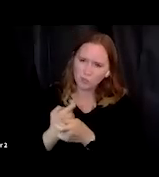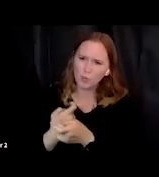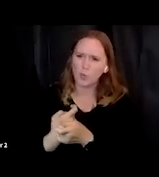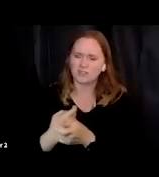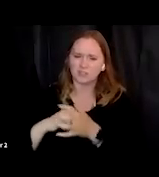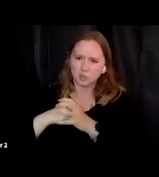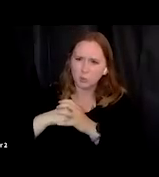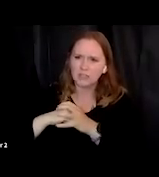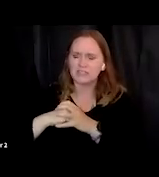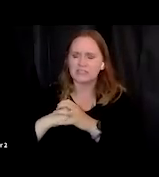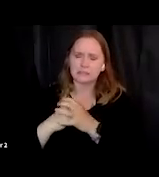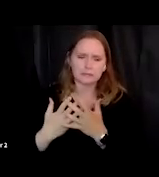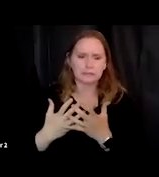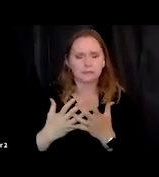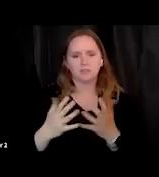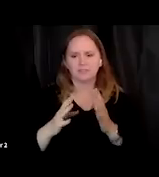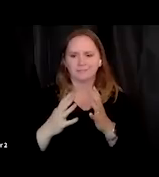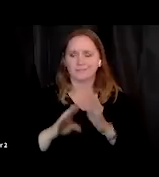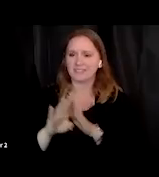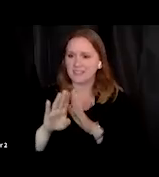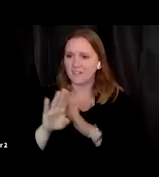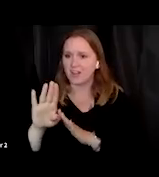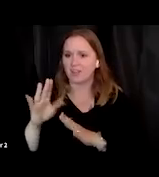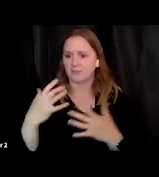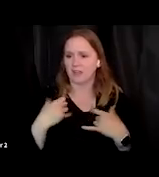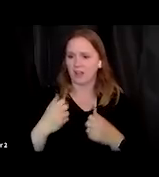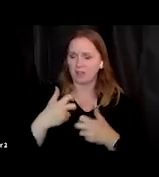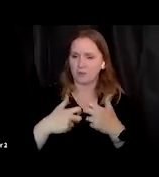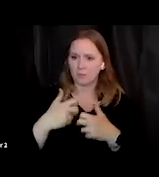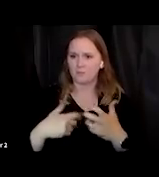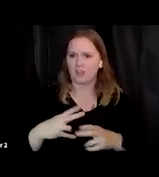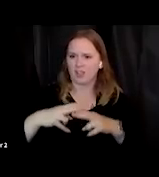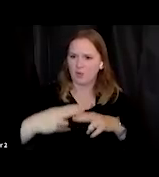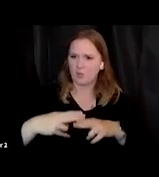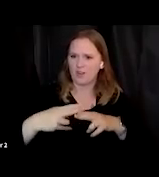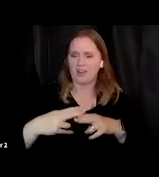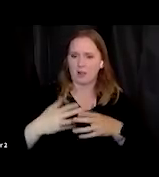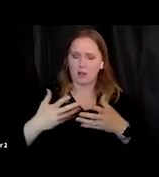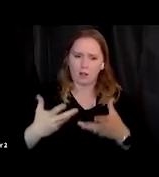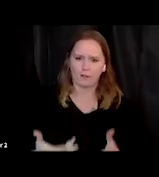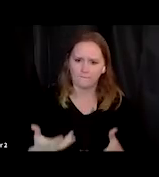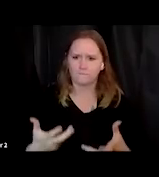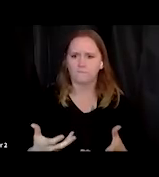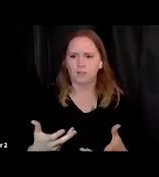She's developed health conditions because of all the weight and all the items that she carries. And so again, not really looking at how much stuff